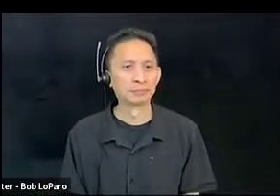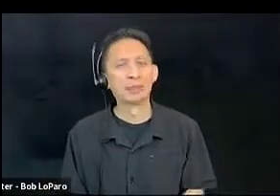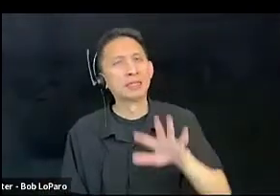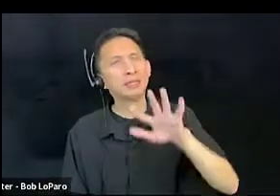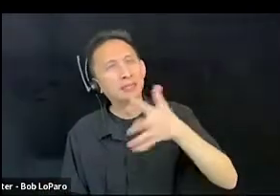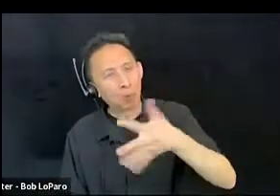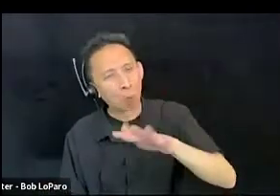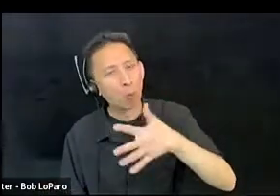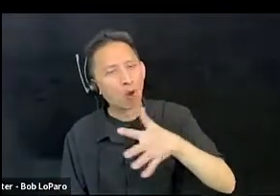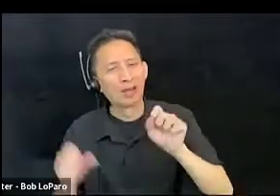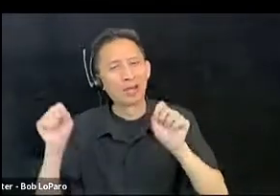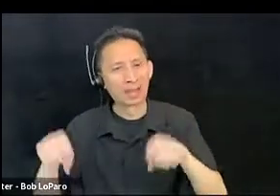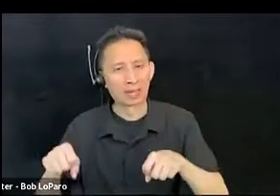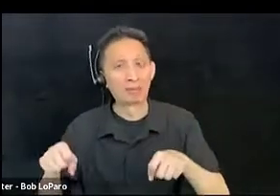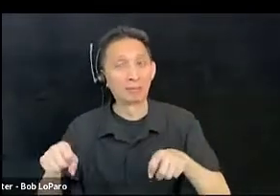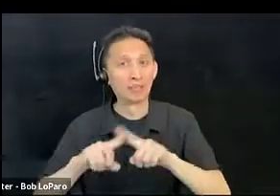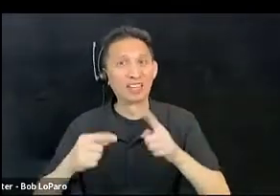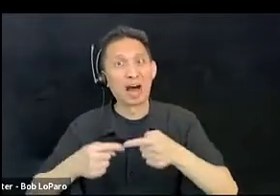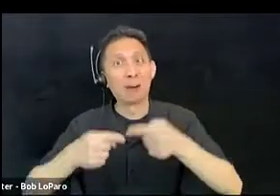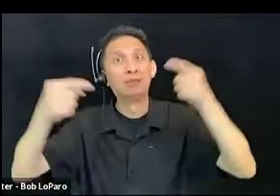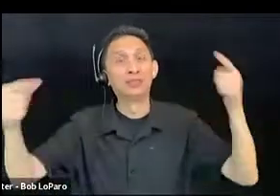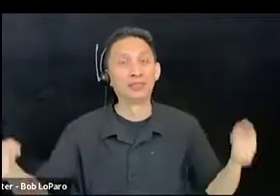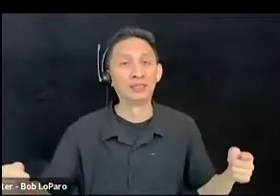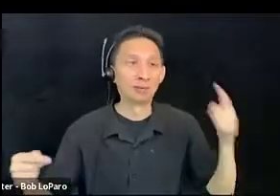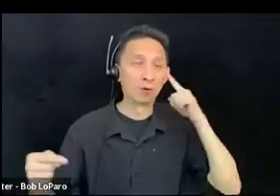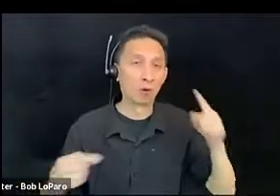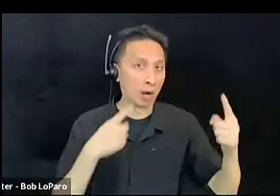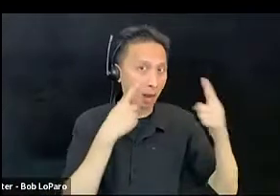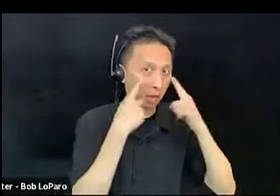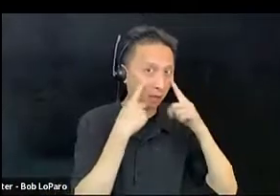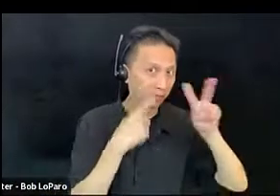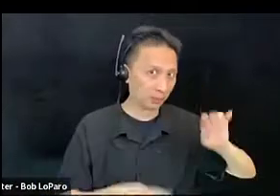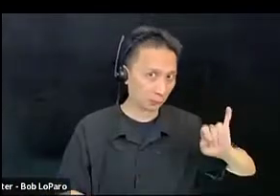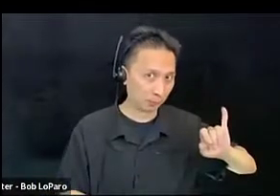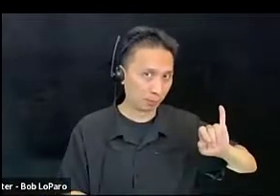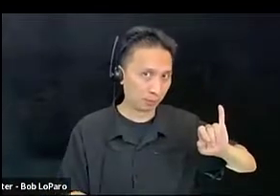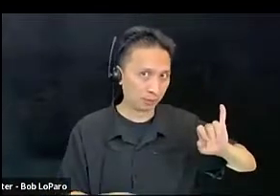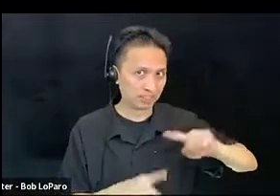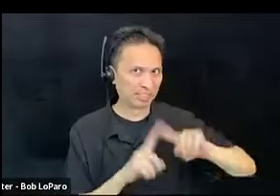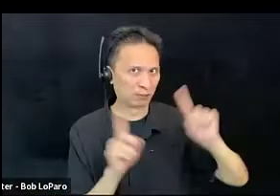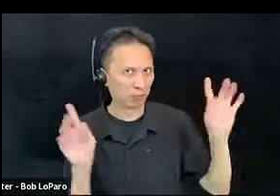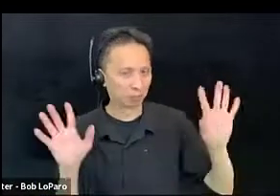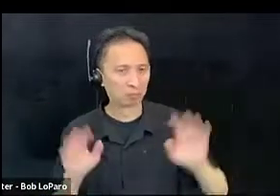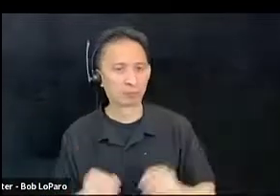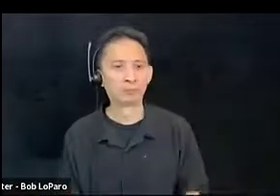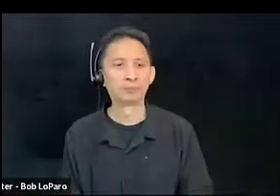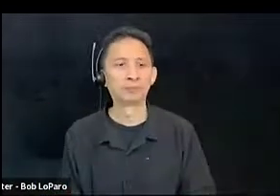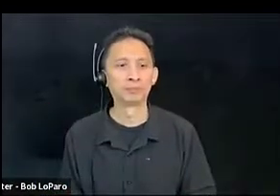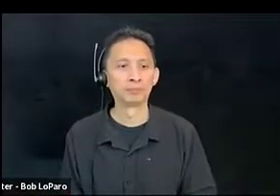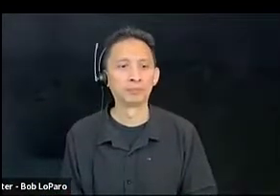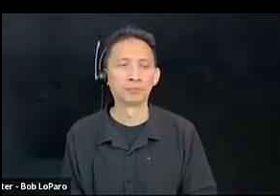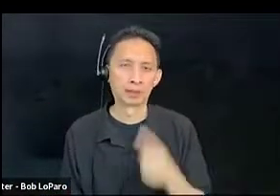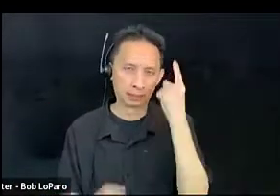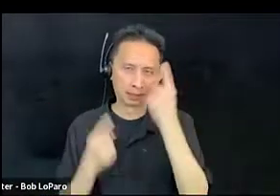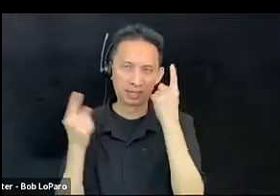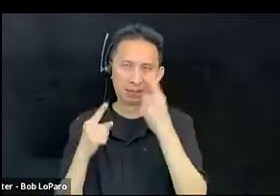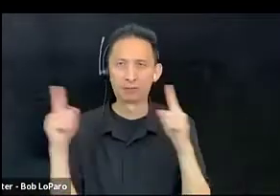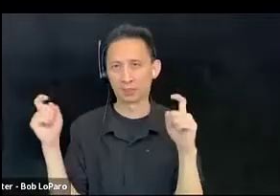This is the opposite of symbols for students who have ocular visual impairments. Consider the complexity of a symbol,